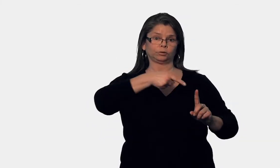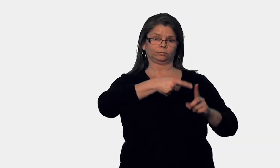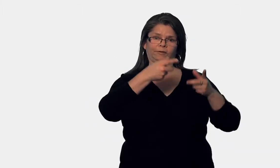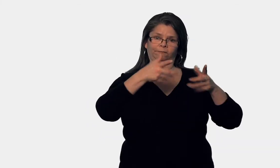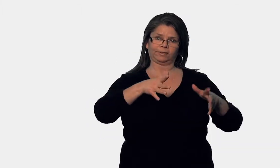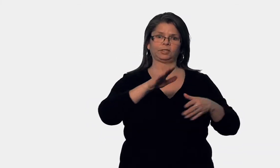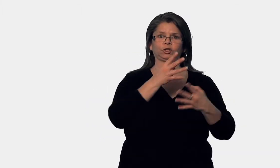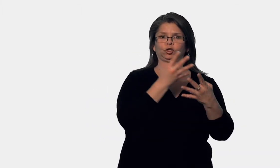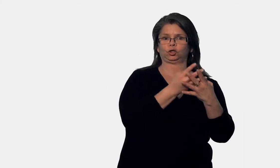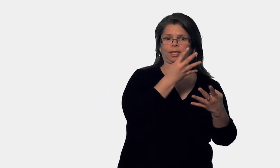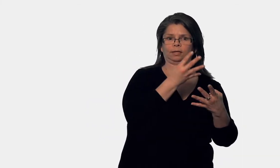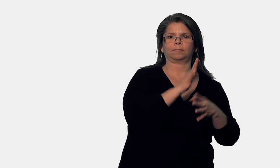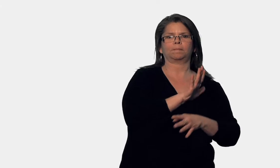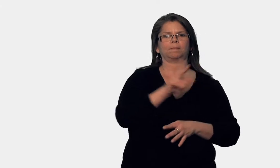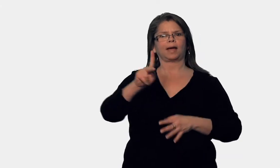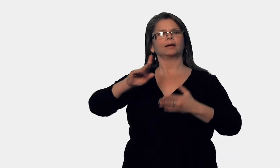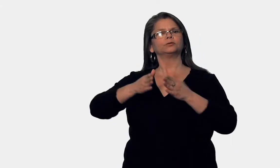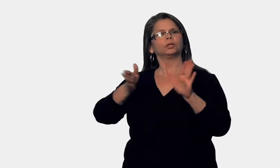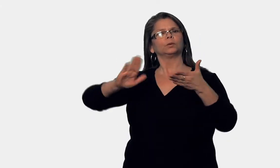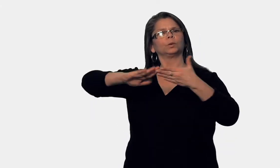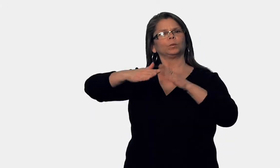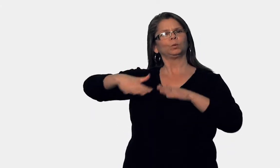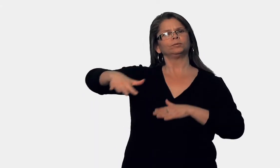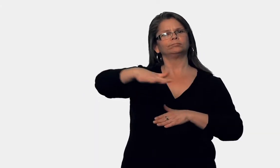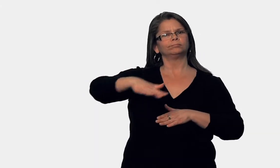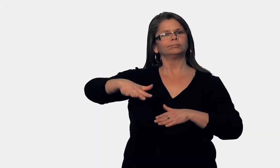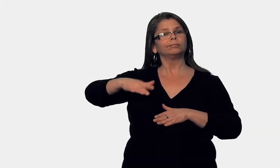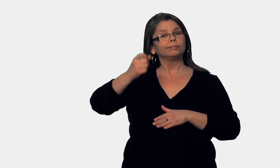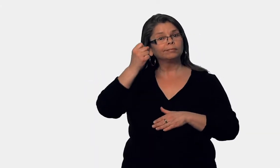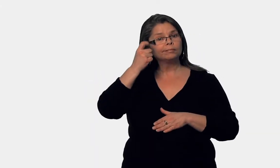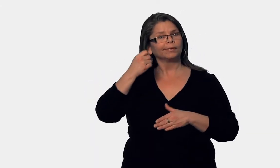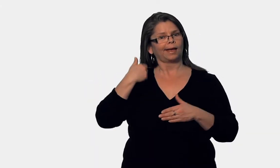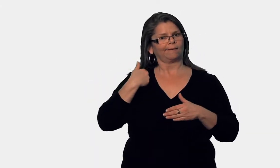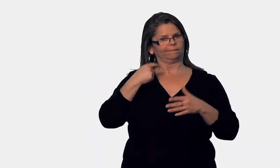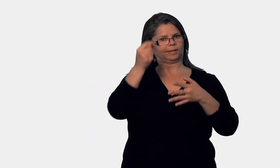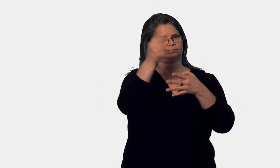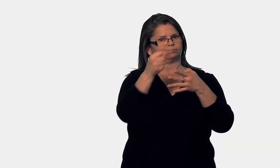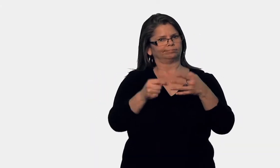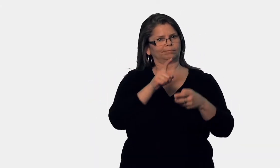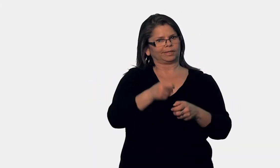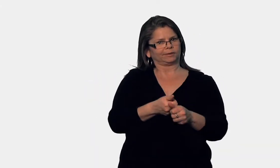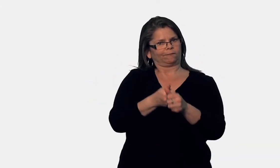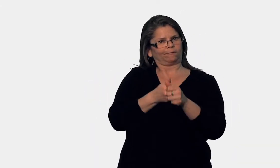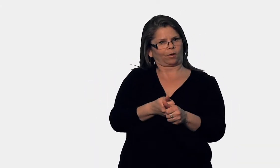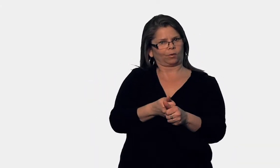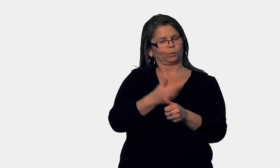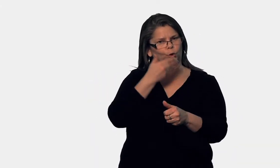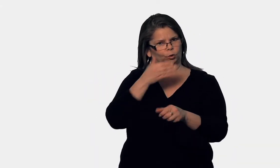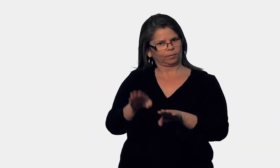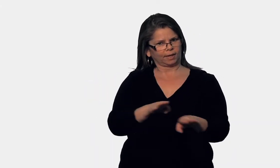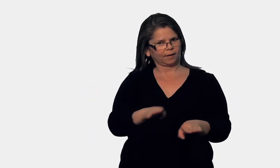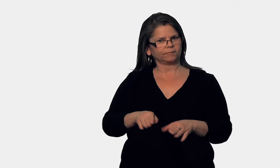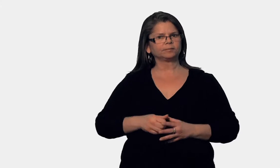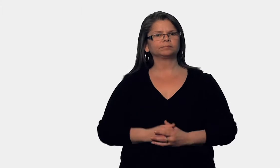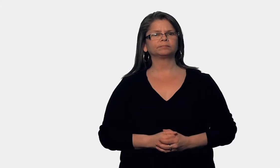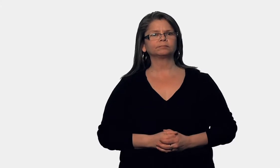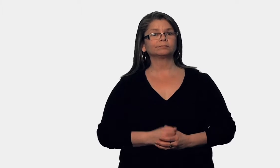a person is released from custody into the community, but must follow certain conditions and be on good behaviour,